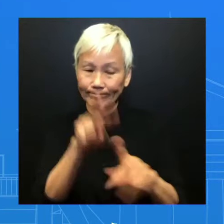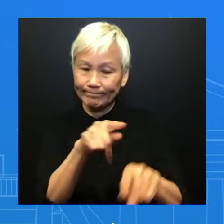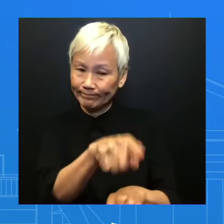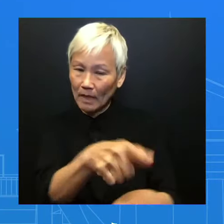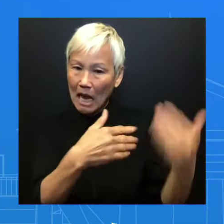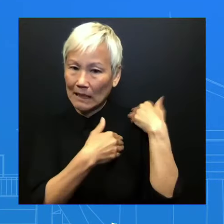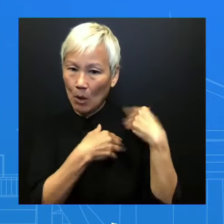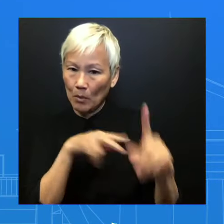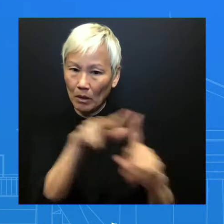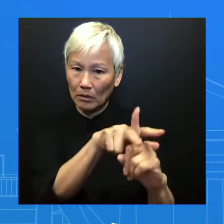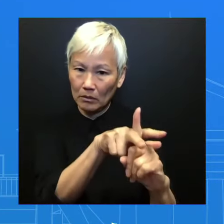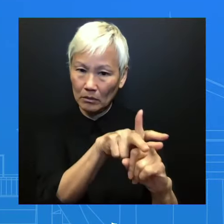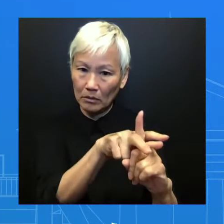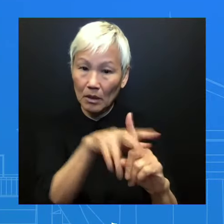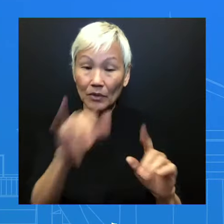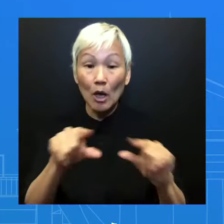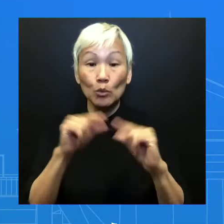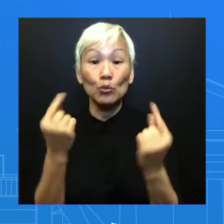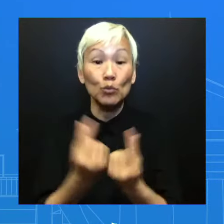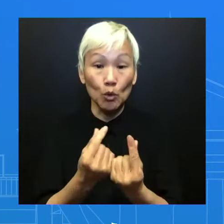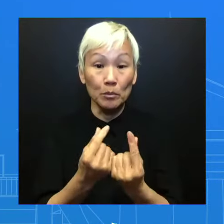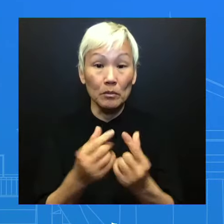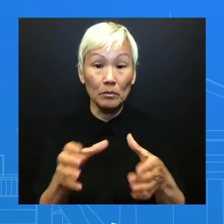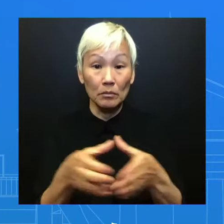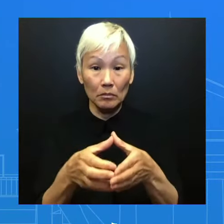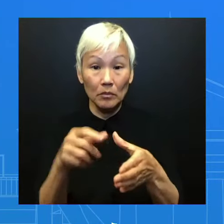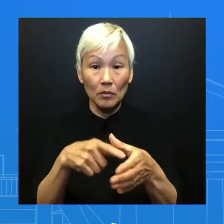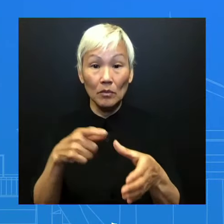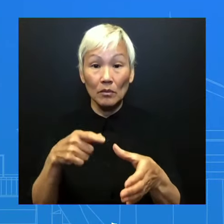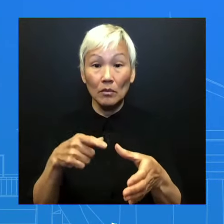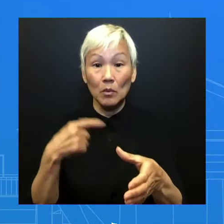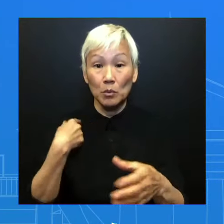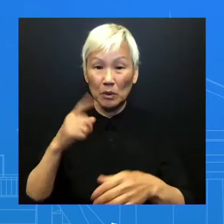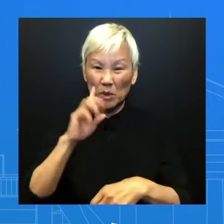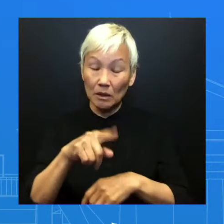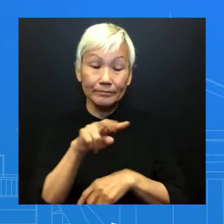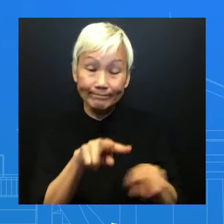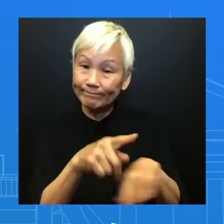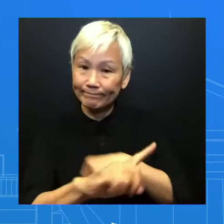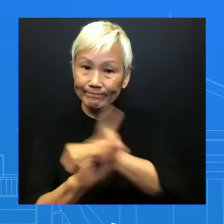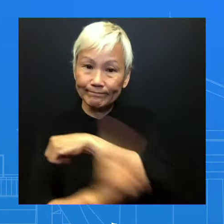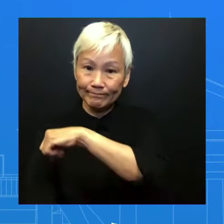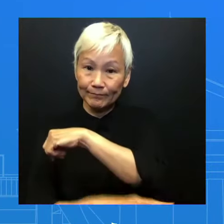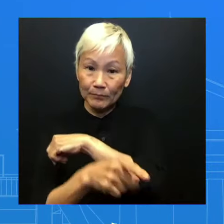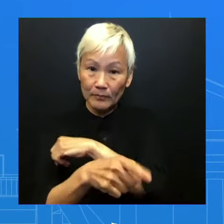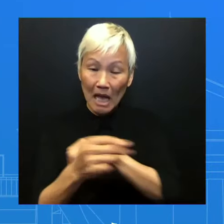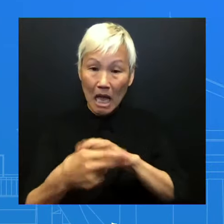including through sac- -- sanctions, and by designating them as a trans- -- transnational criminal organization,